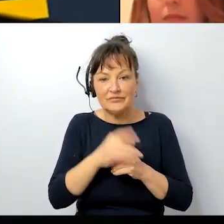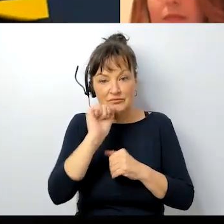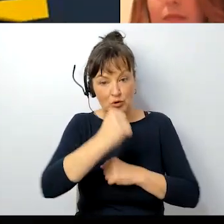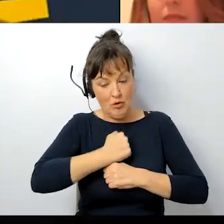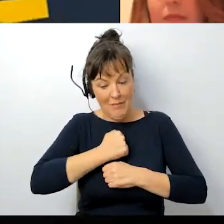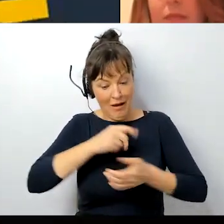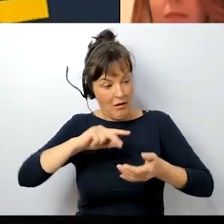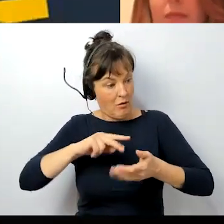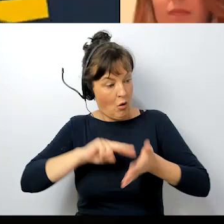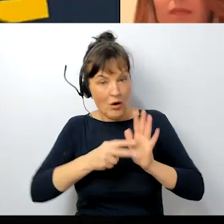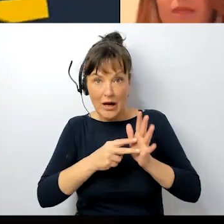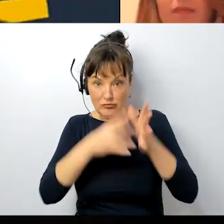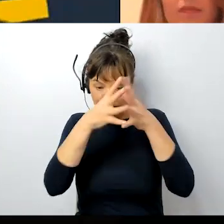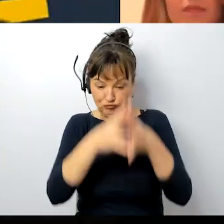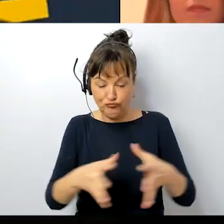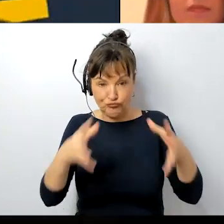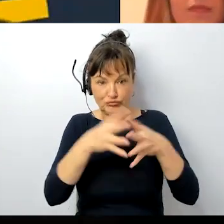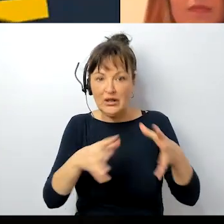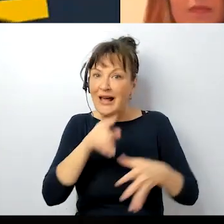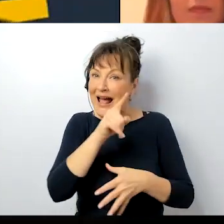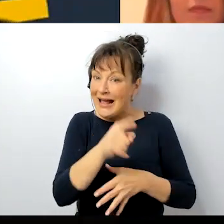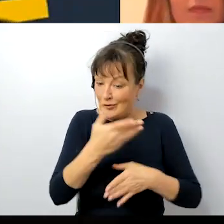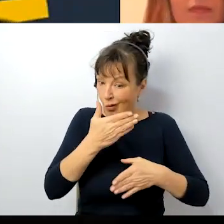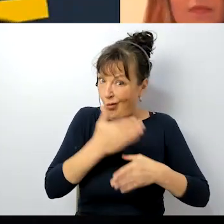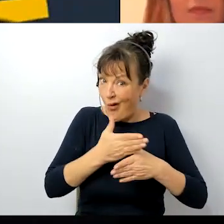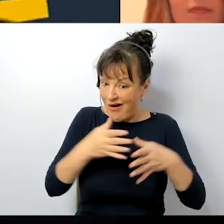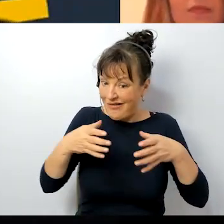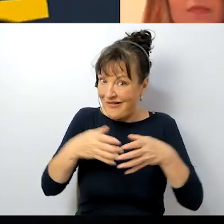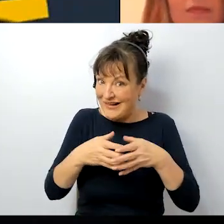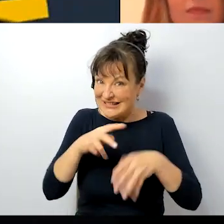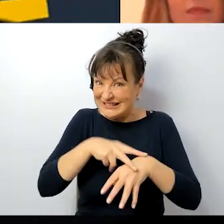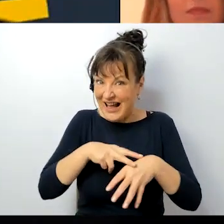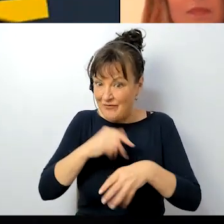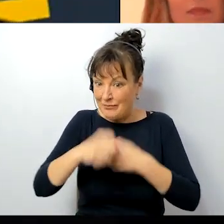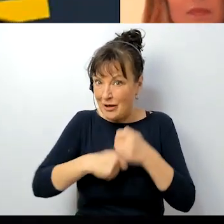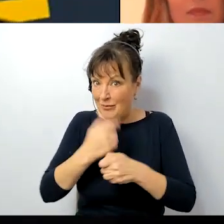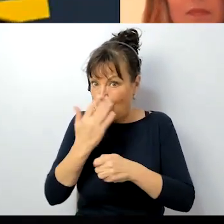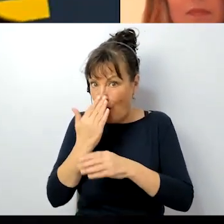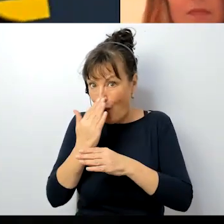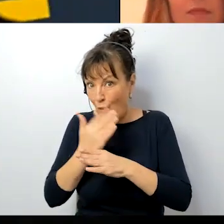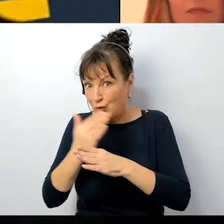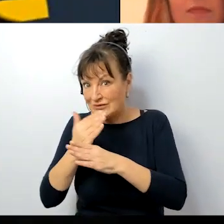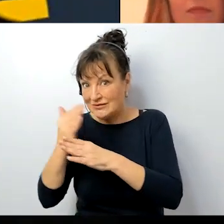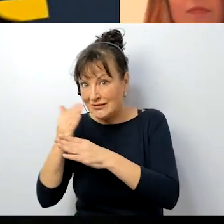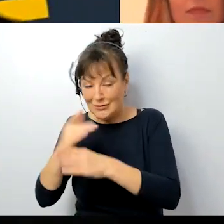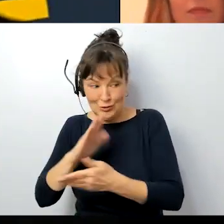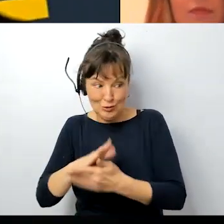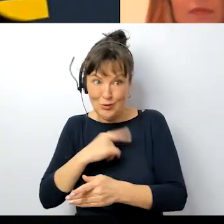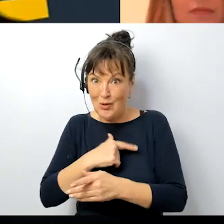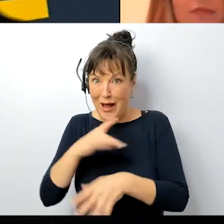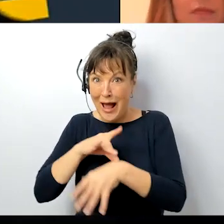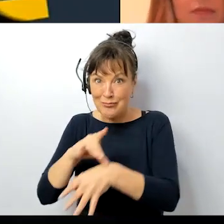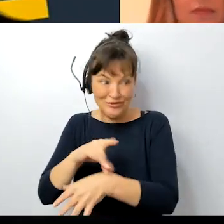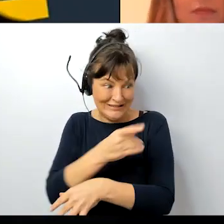five of which are in Scotland. So as Drax is expanding and and has an aging workforce our